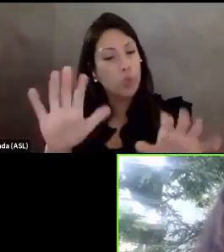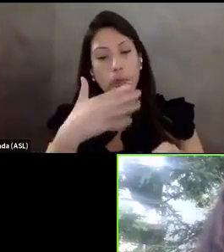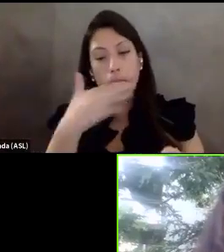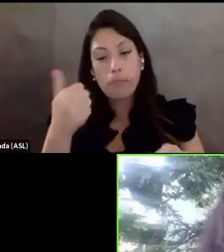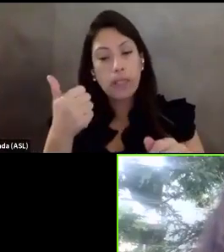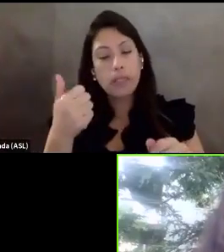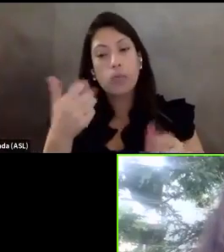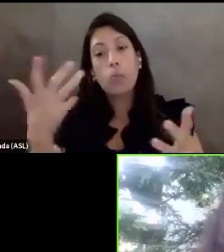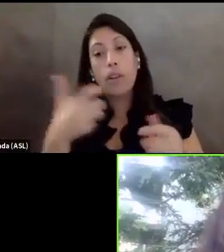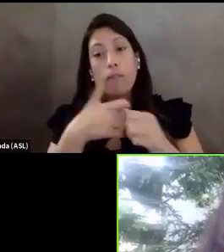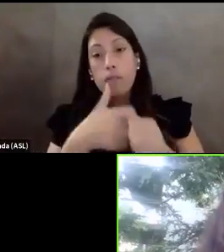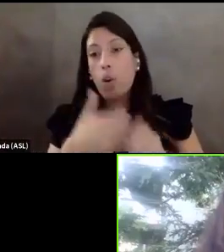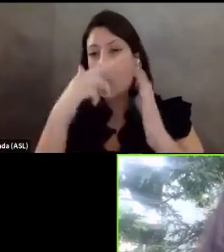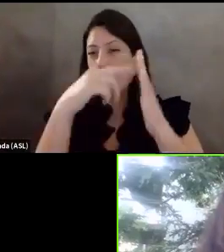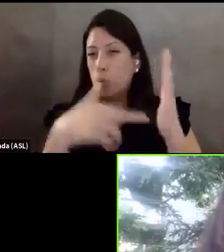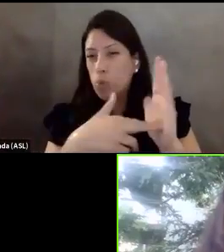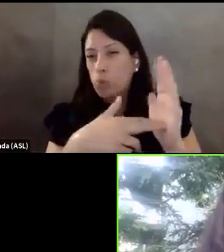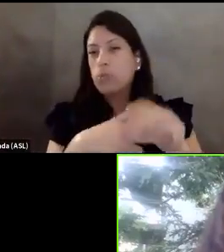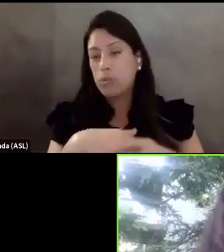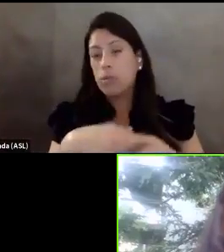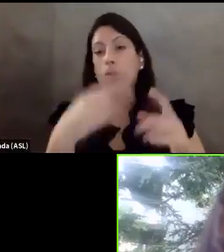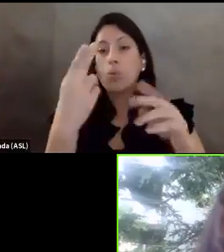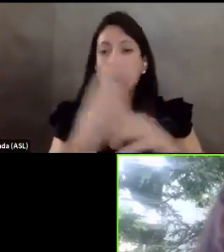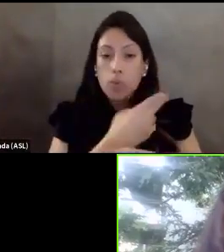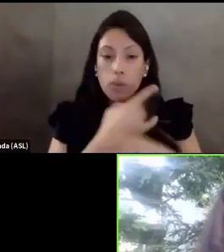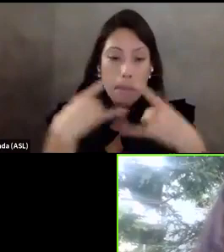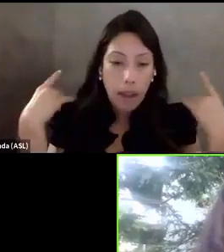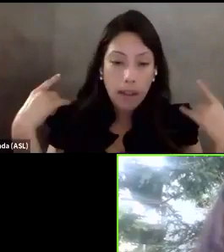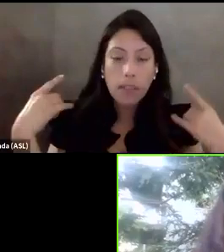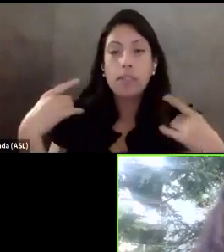family, your community, where the facial coverings are mass